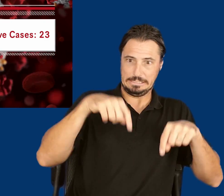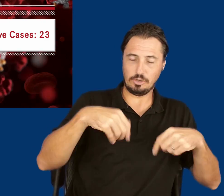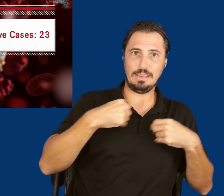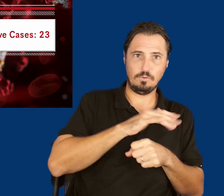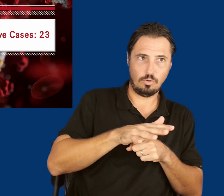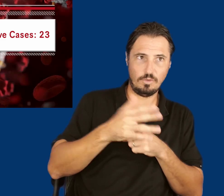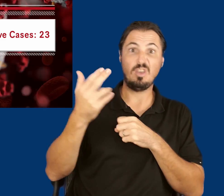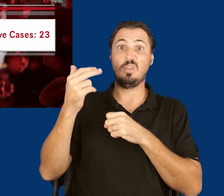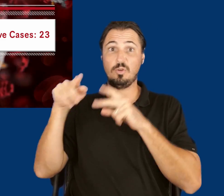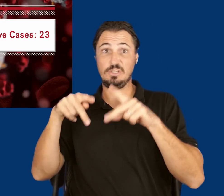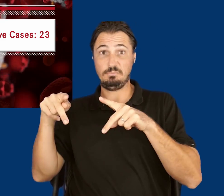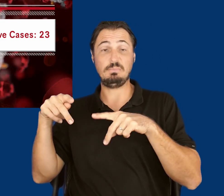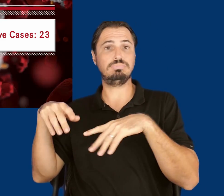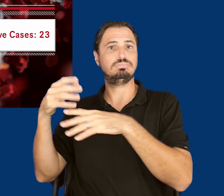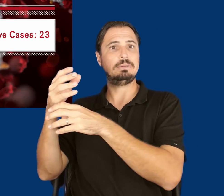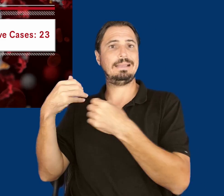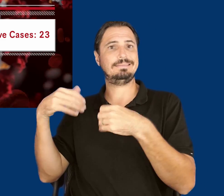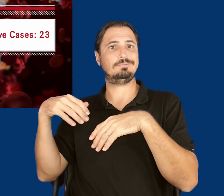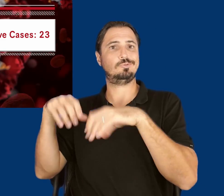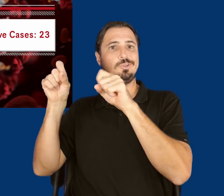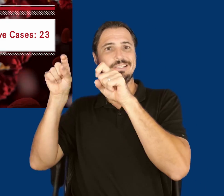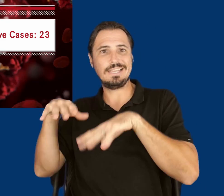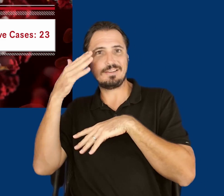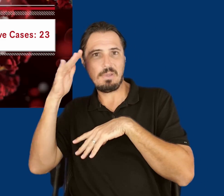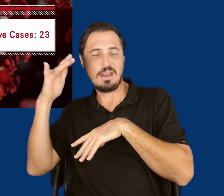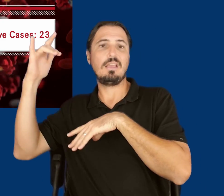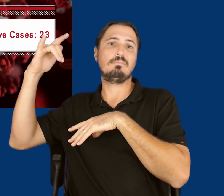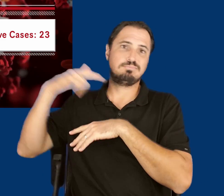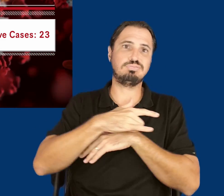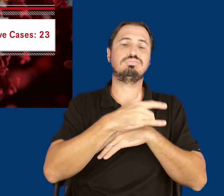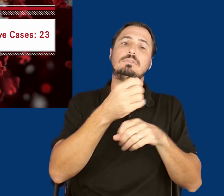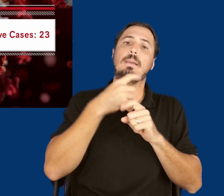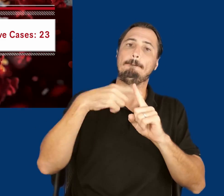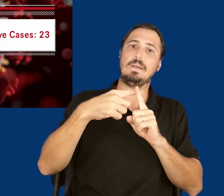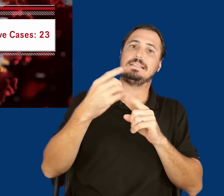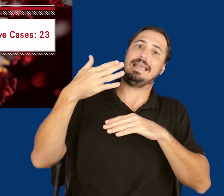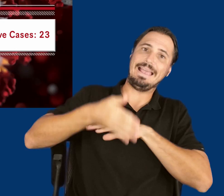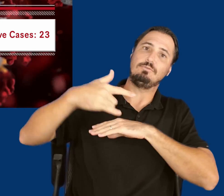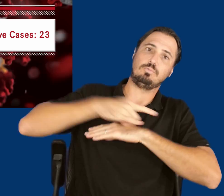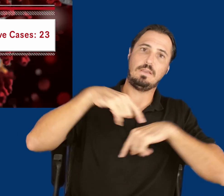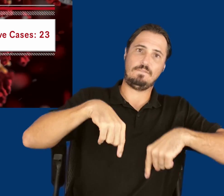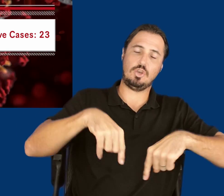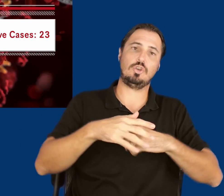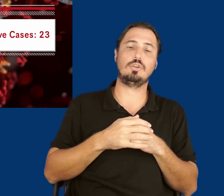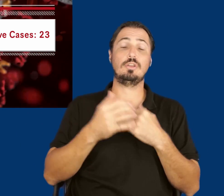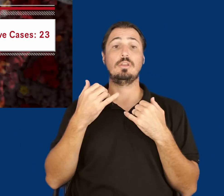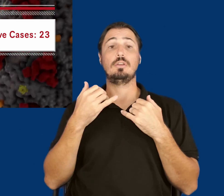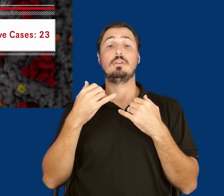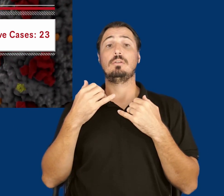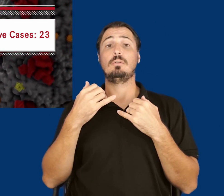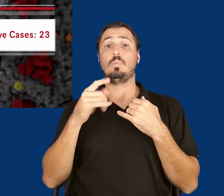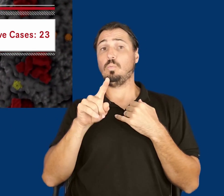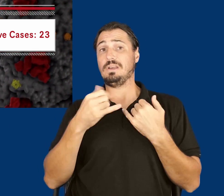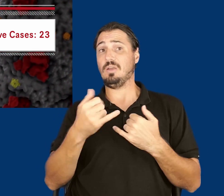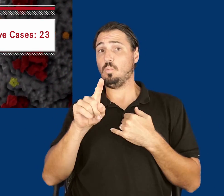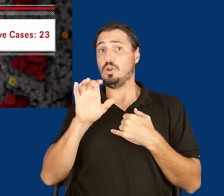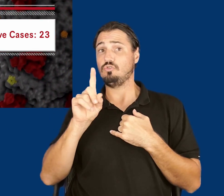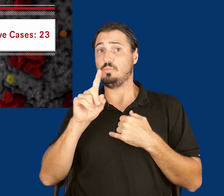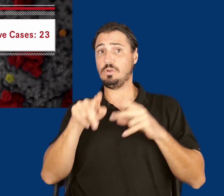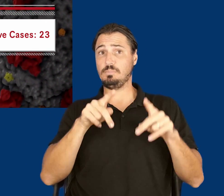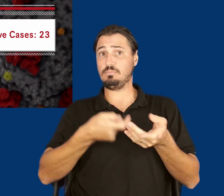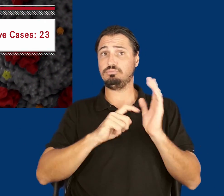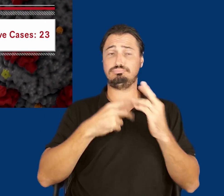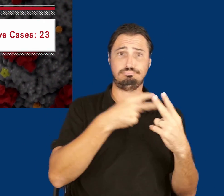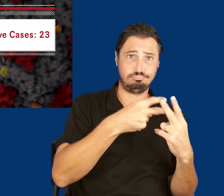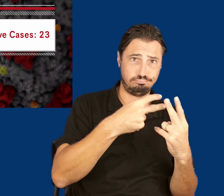since they had tests taken on the mainland but did not receive their positive results until after arrival. There are now 101 individuals in health department-directed quarantine, and that number